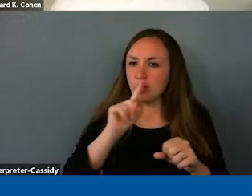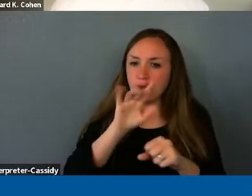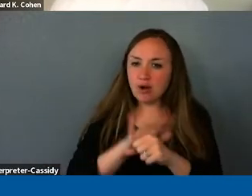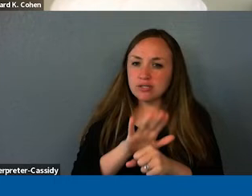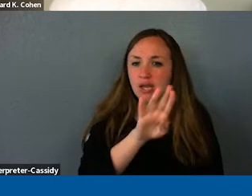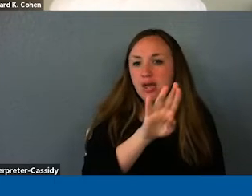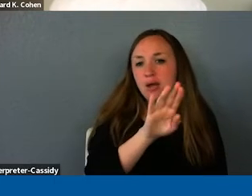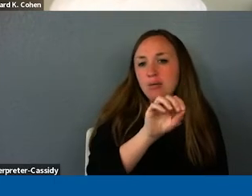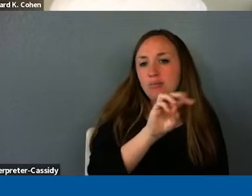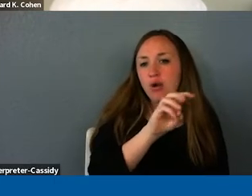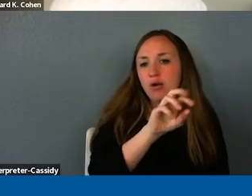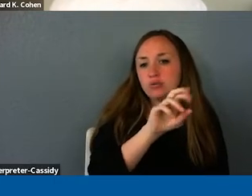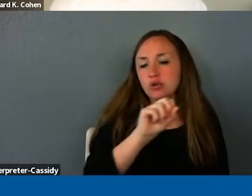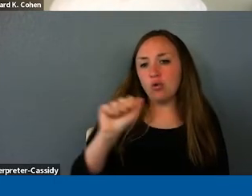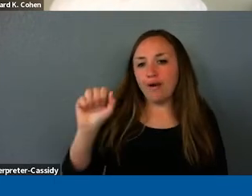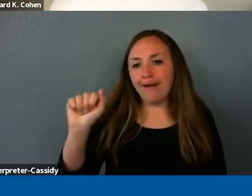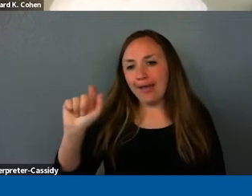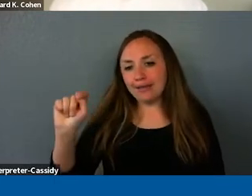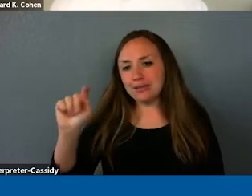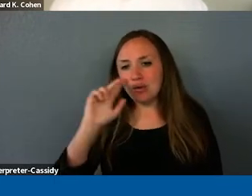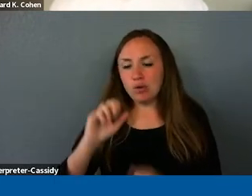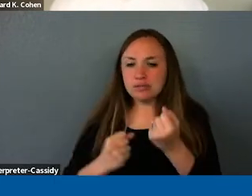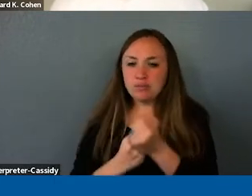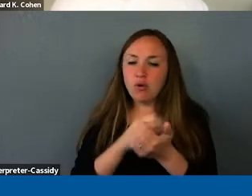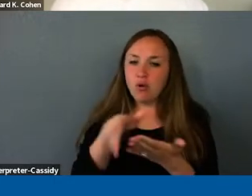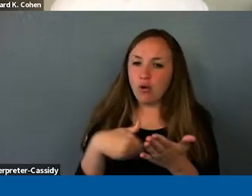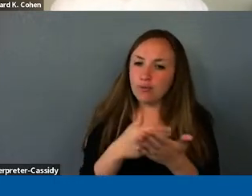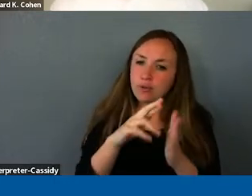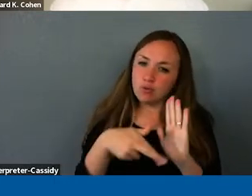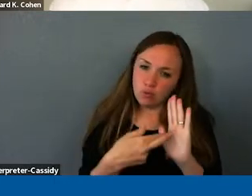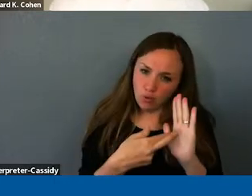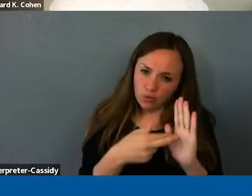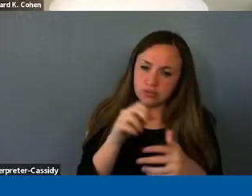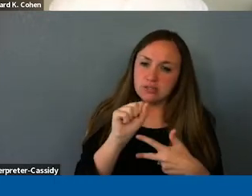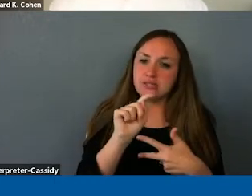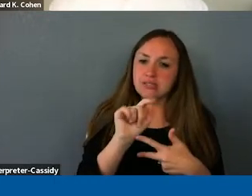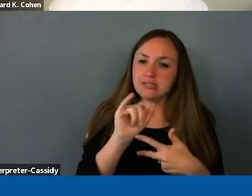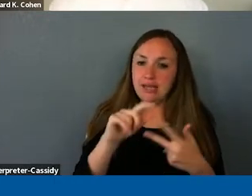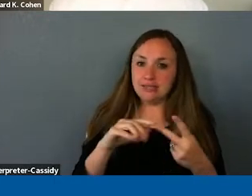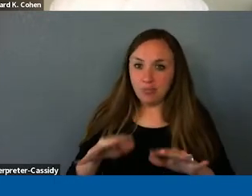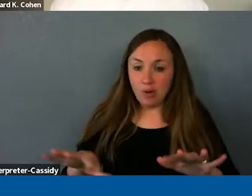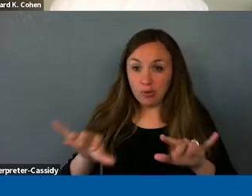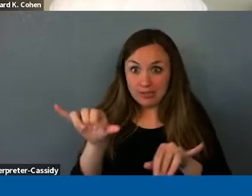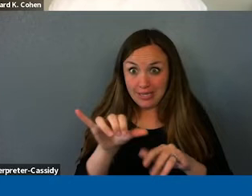or assistive technologies are going to support all the roles, states and properties. Just the same way building codes do not always guarantee